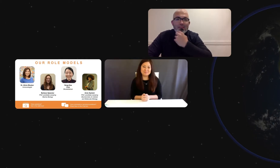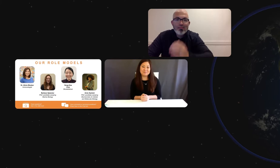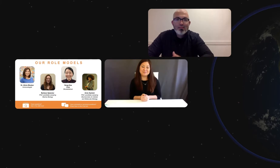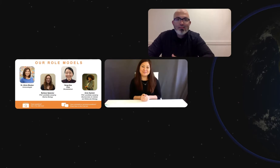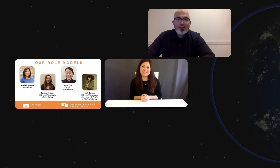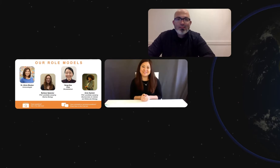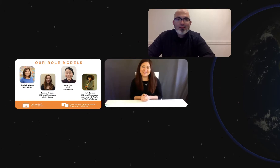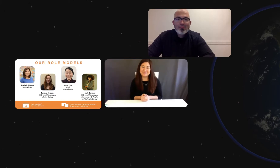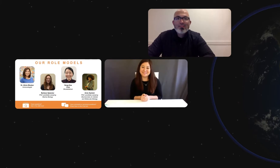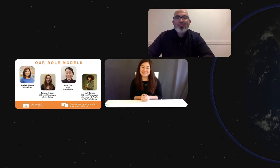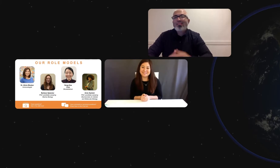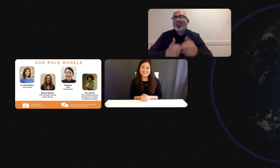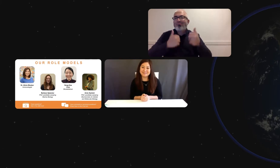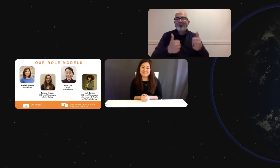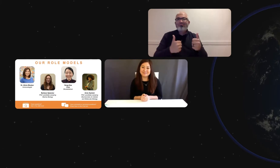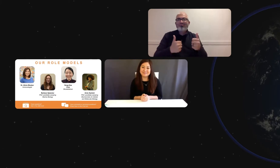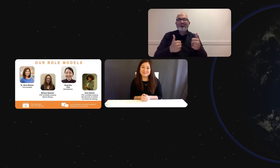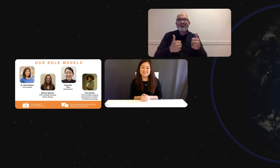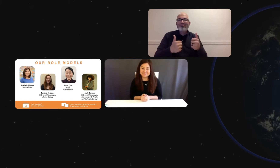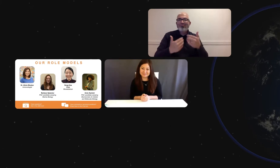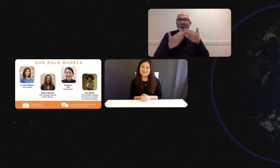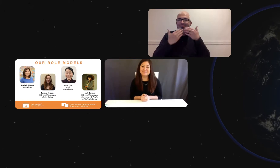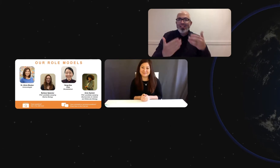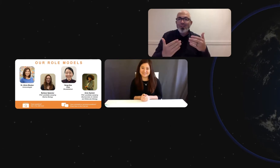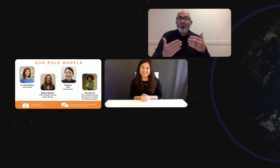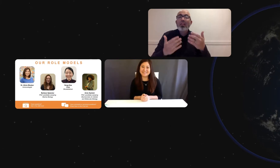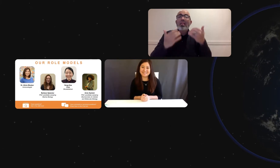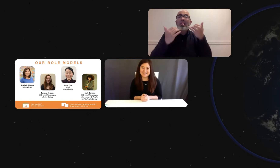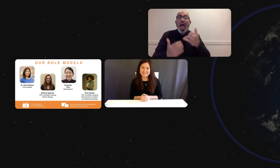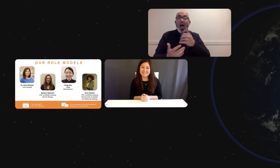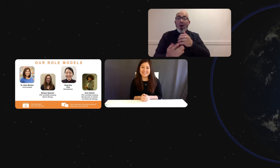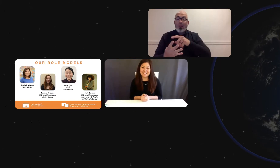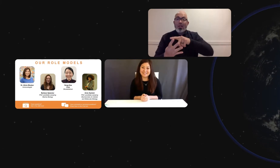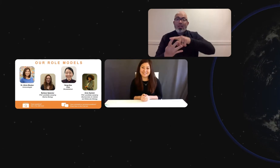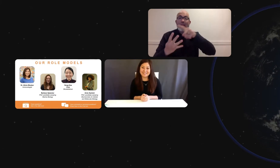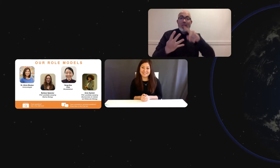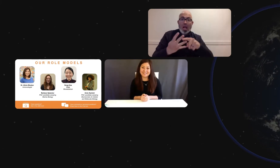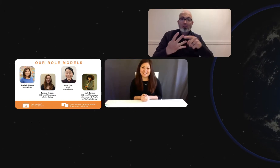Fantastic. Thank you!